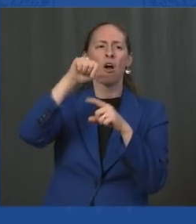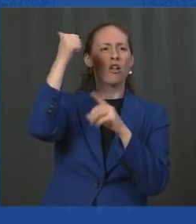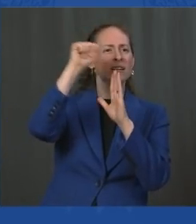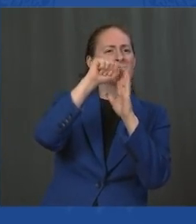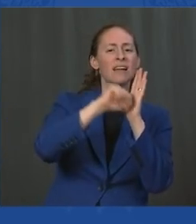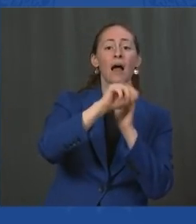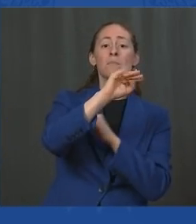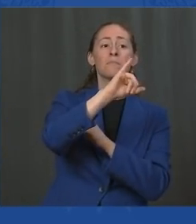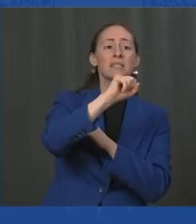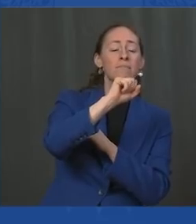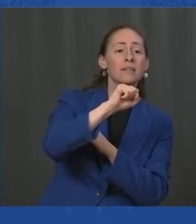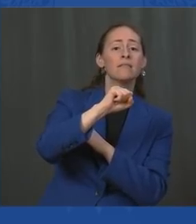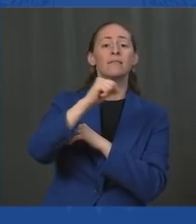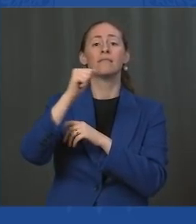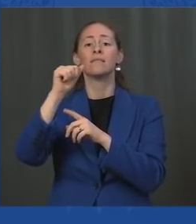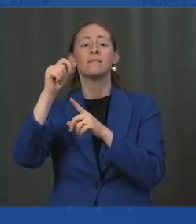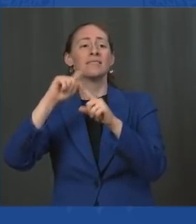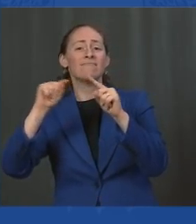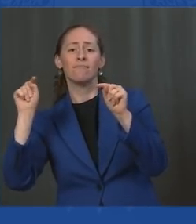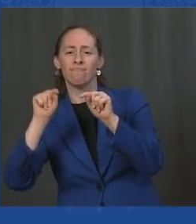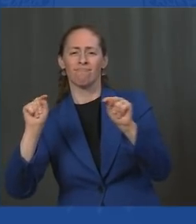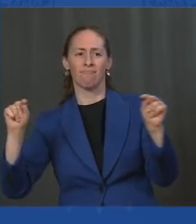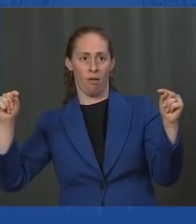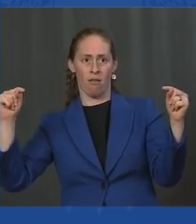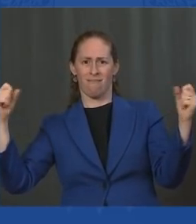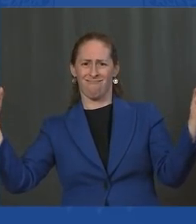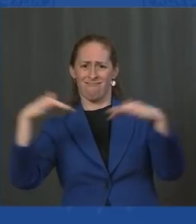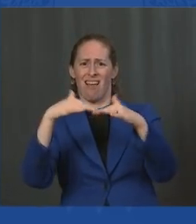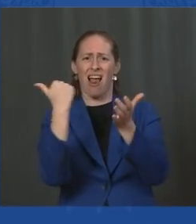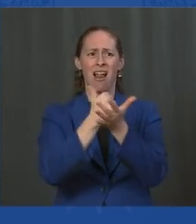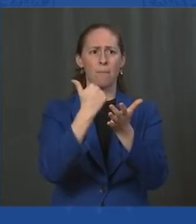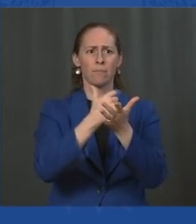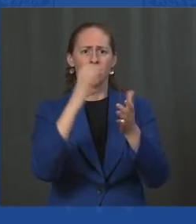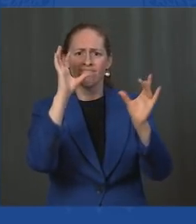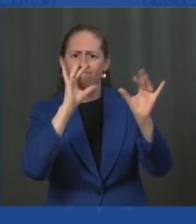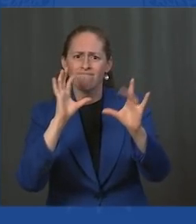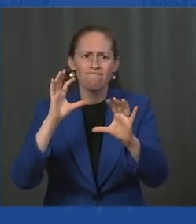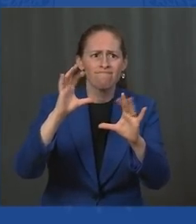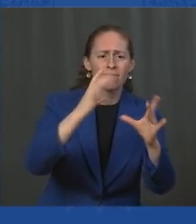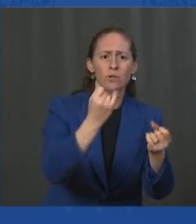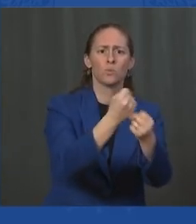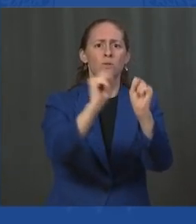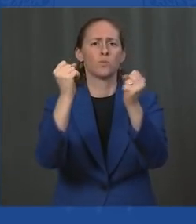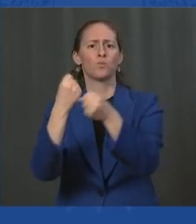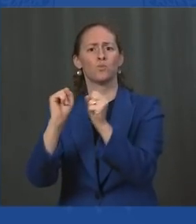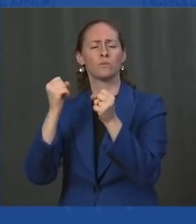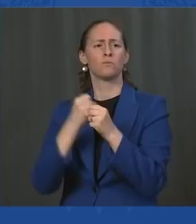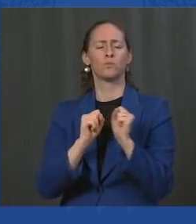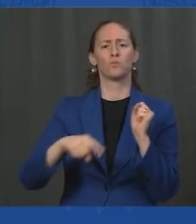and recovery efforts. For those who have lost their homes, states have been working with the Red --